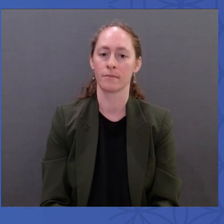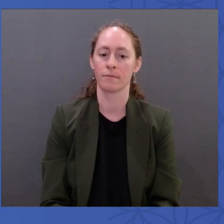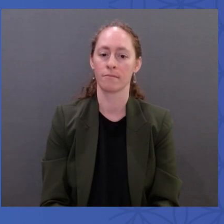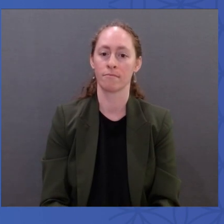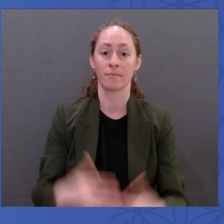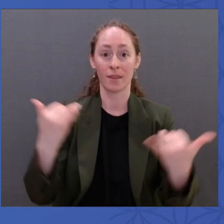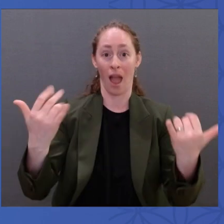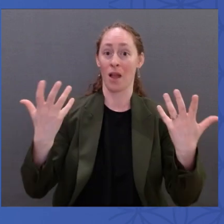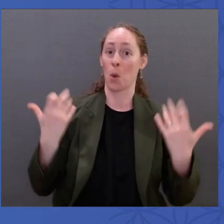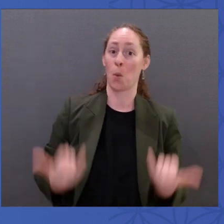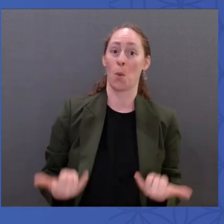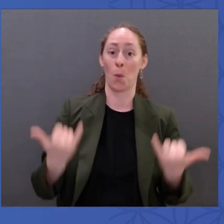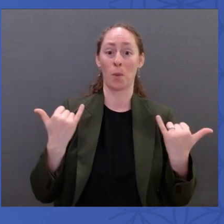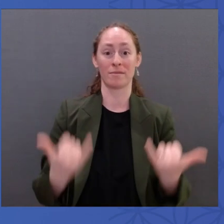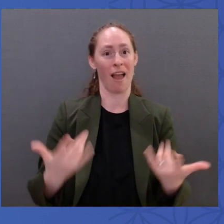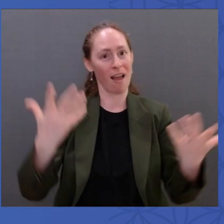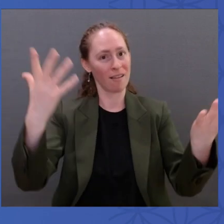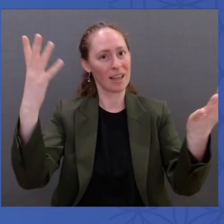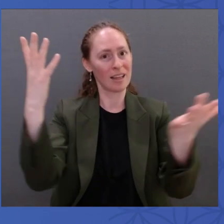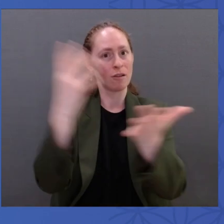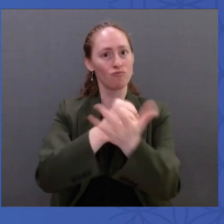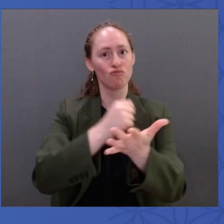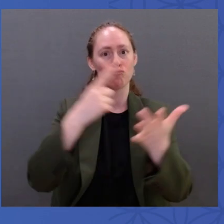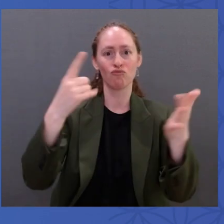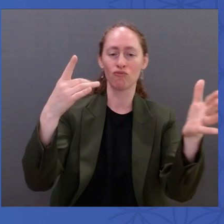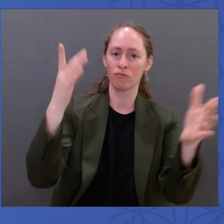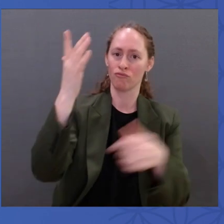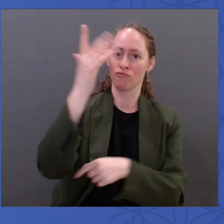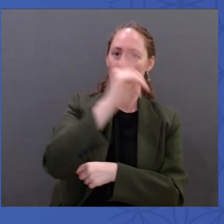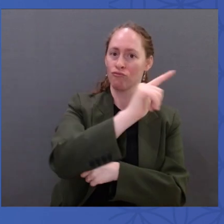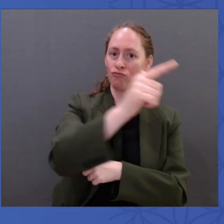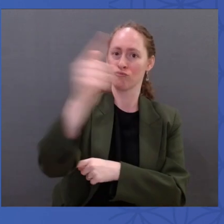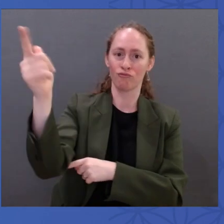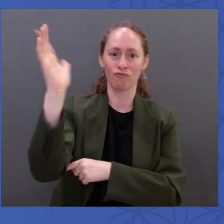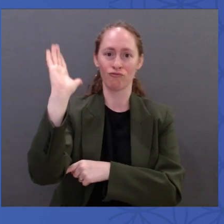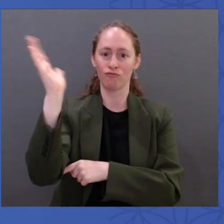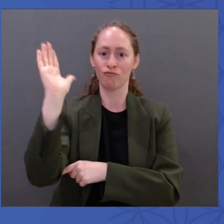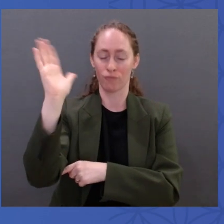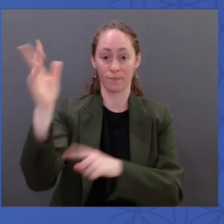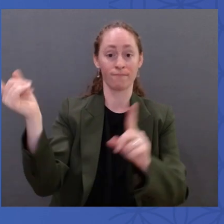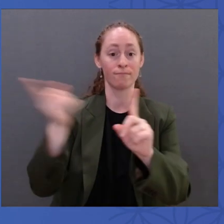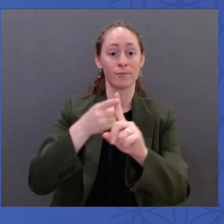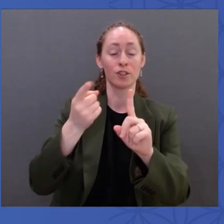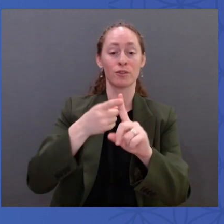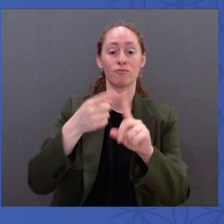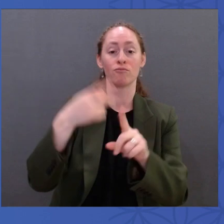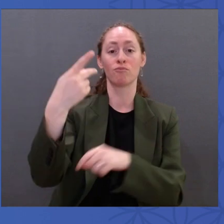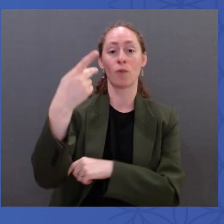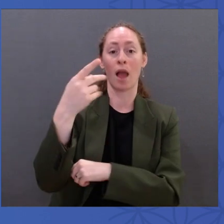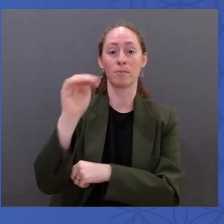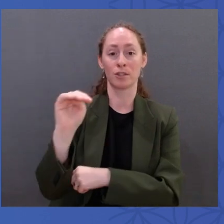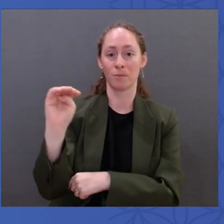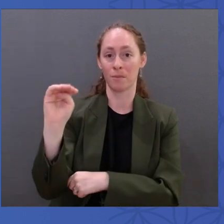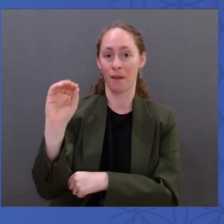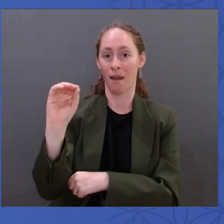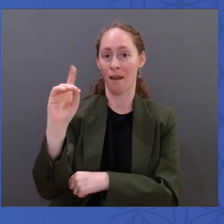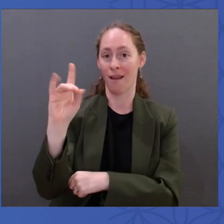starting with Prime Minister Modi. Mr. Prime Minister? Prime Minister Modi: (As Interpreted)